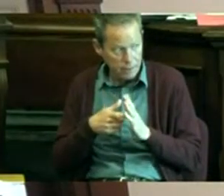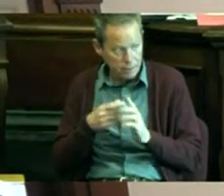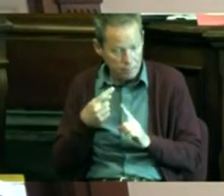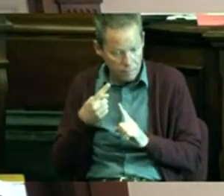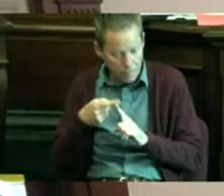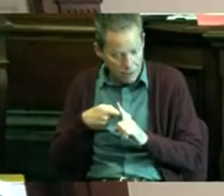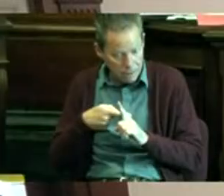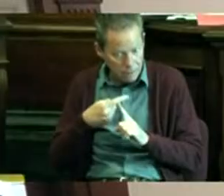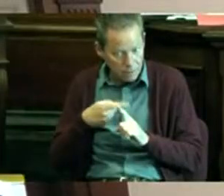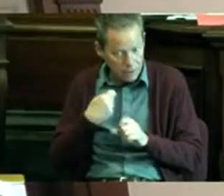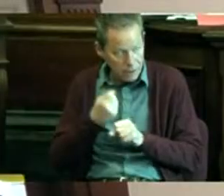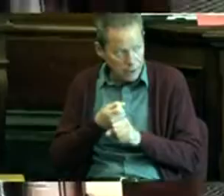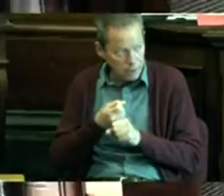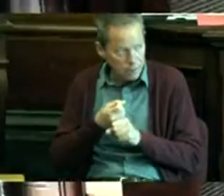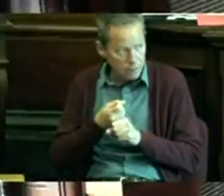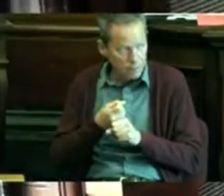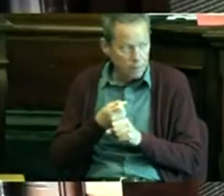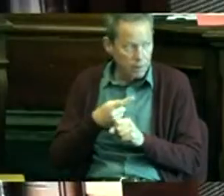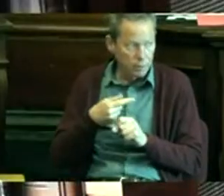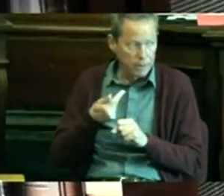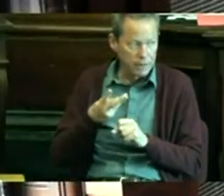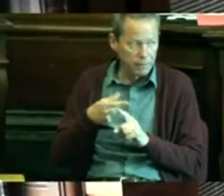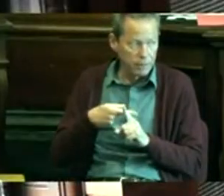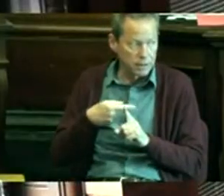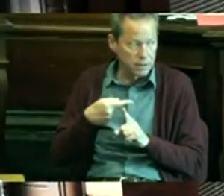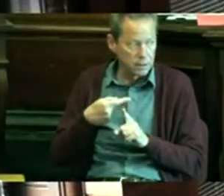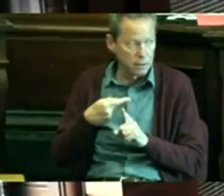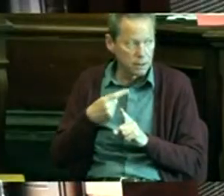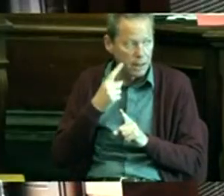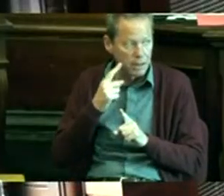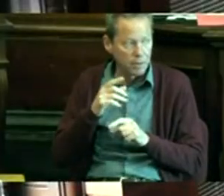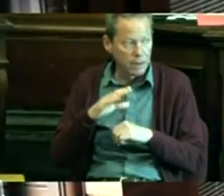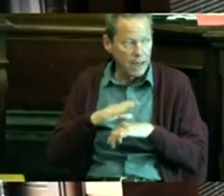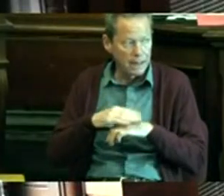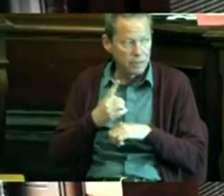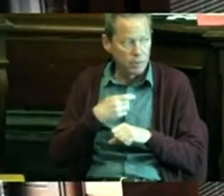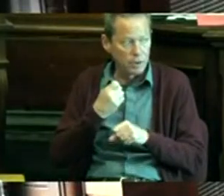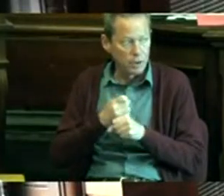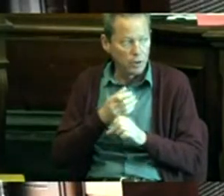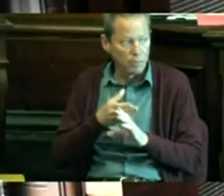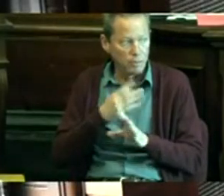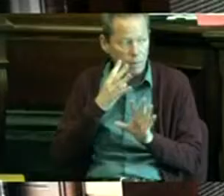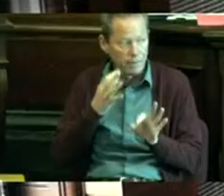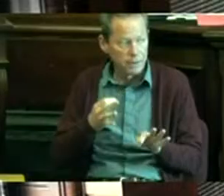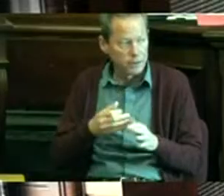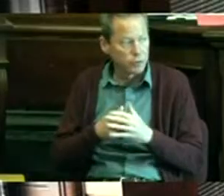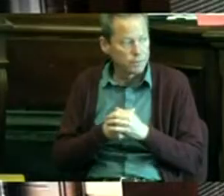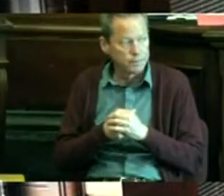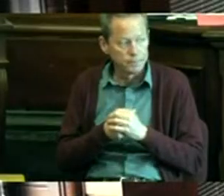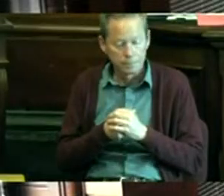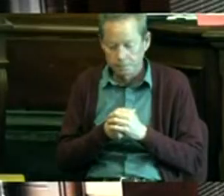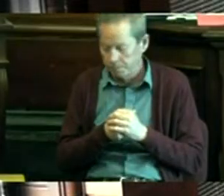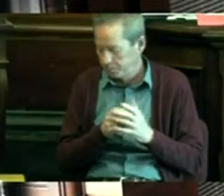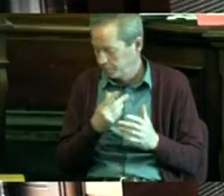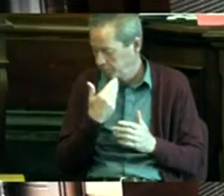sense of how long the appeal will take? Is that going to be months or years? It's going to